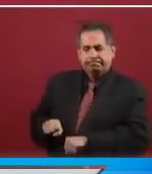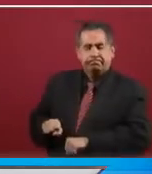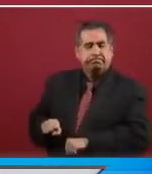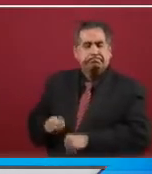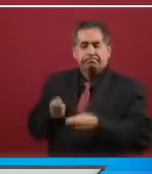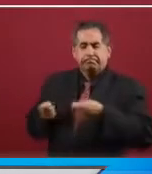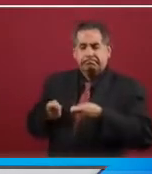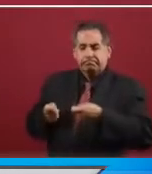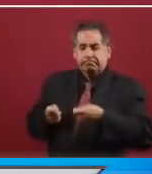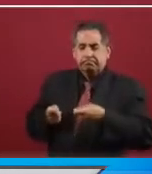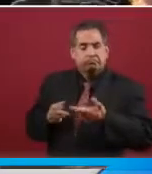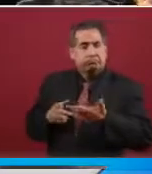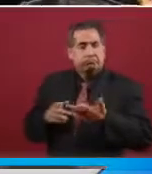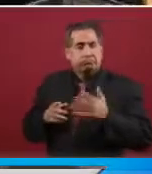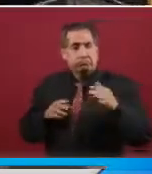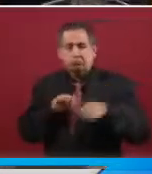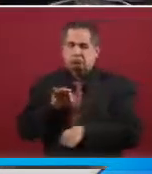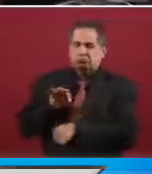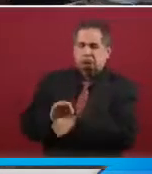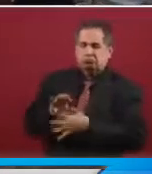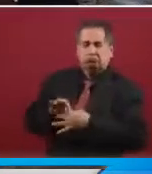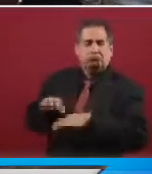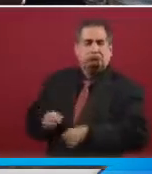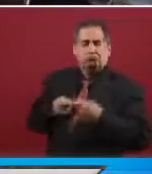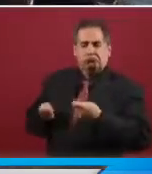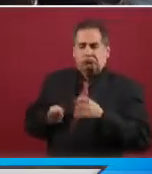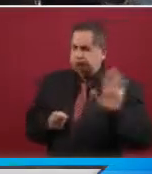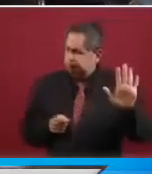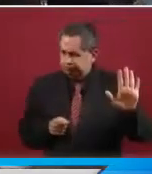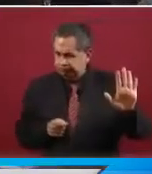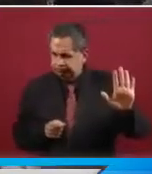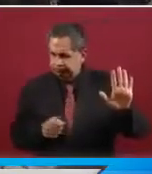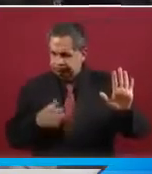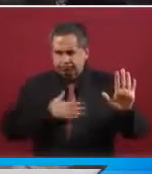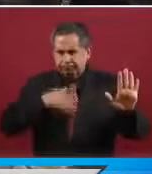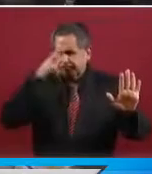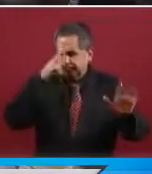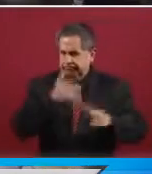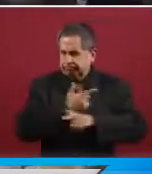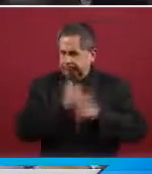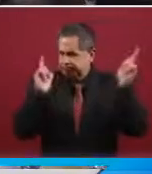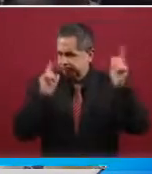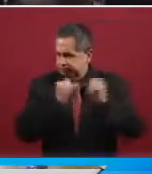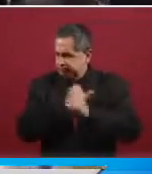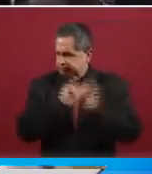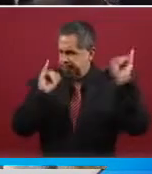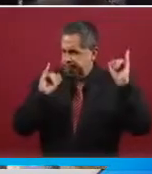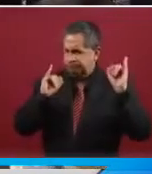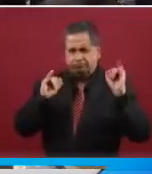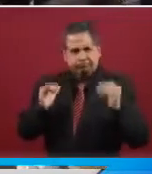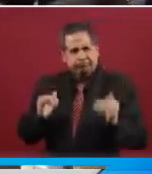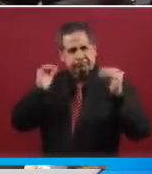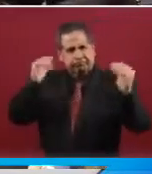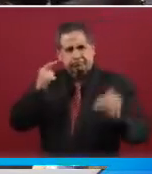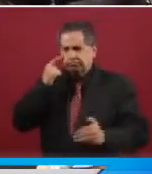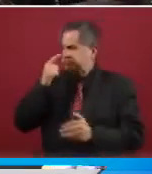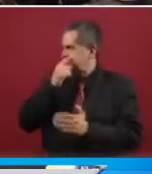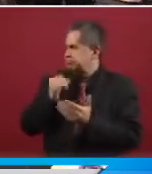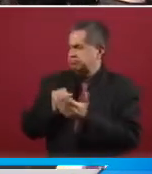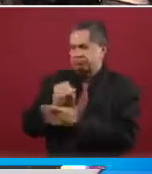however, reporter proposes to be more firm with the bilateral relationship with the United States the President responds that it will be as conciliatory as possible